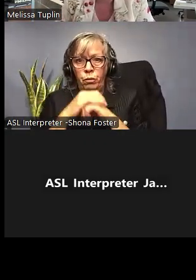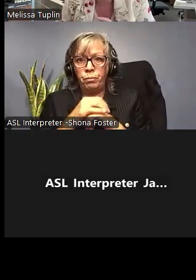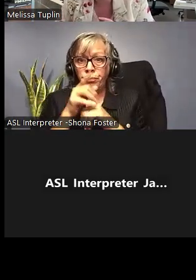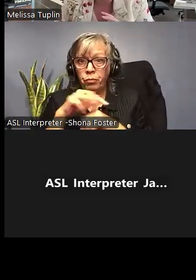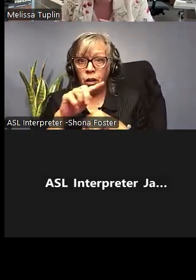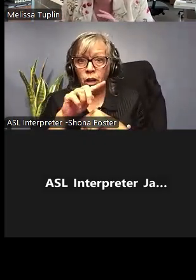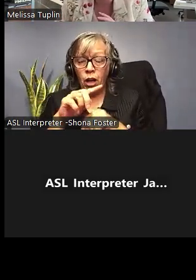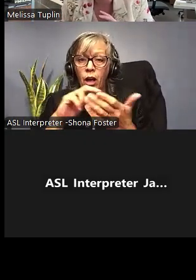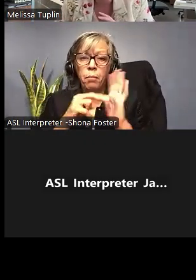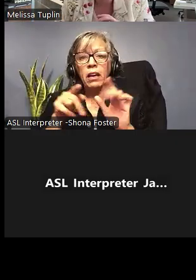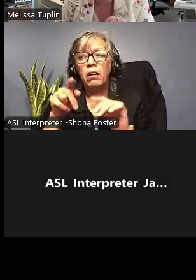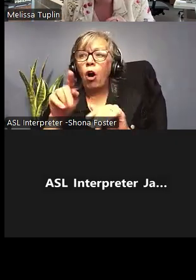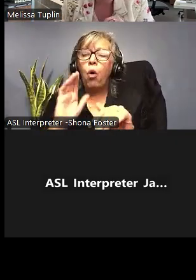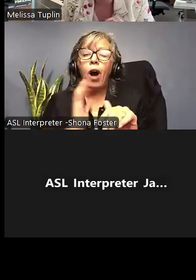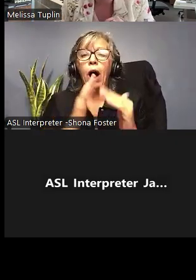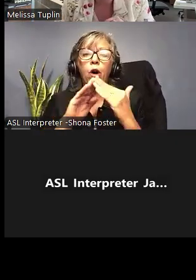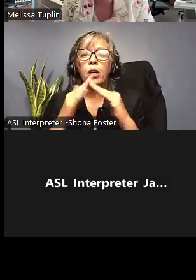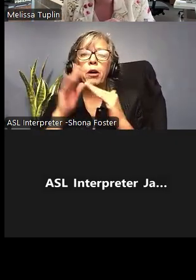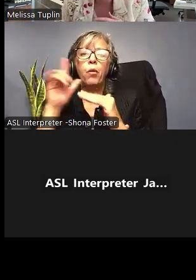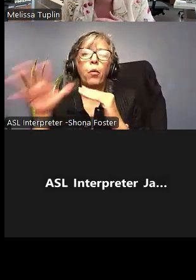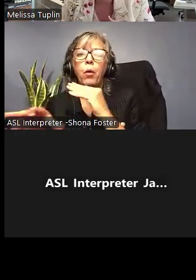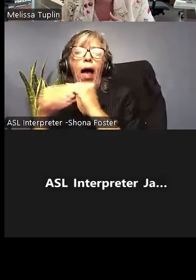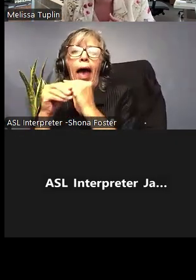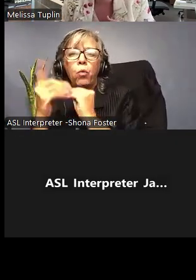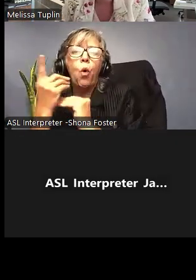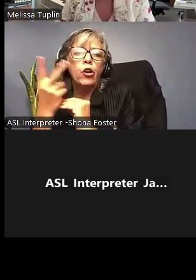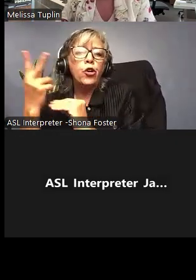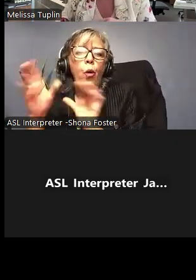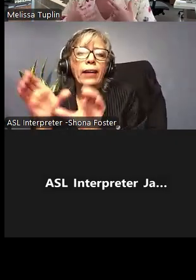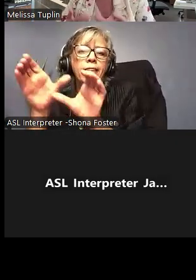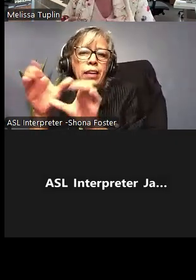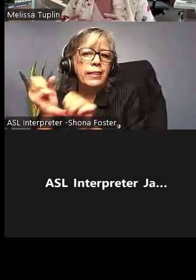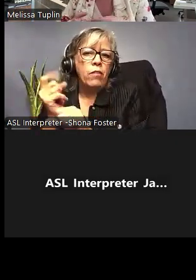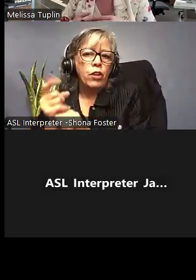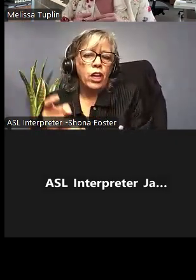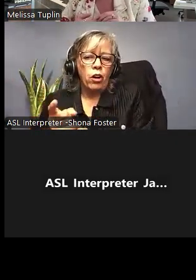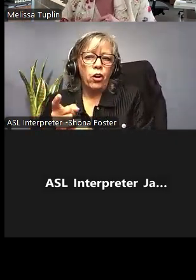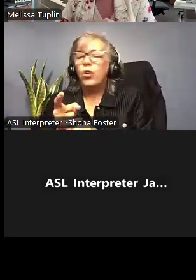one or two activities in an outer ward in a single year, so assessors will be looking at